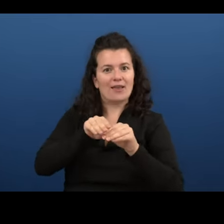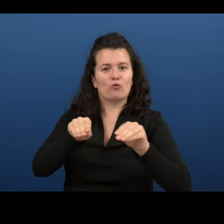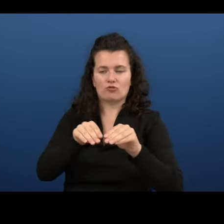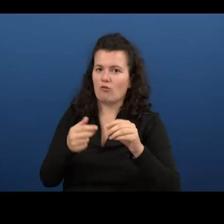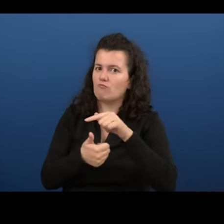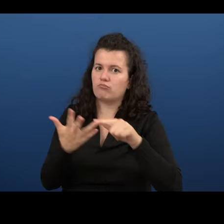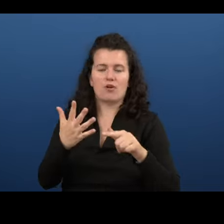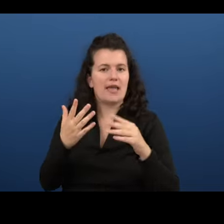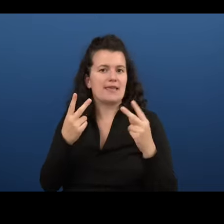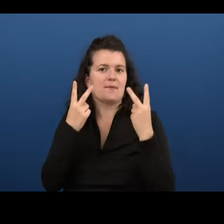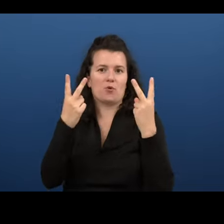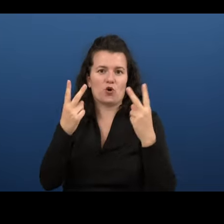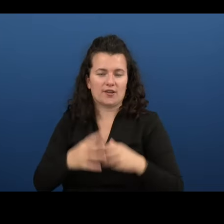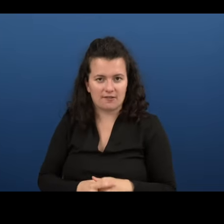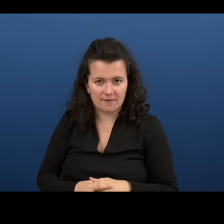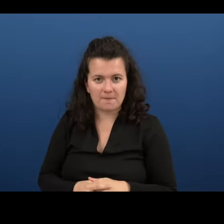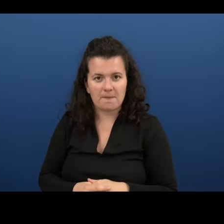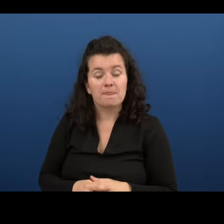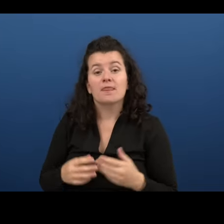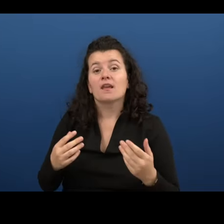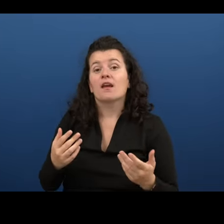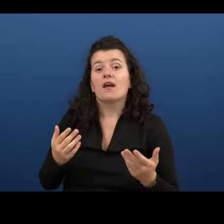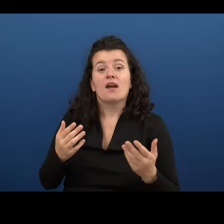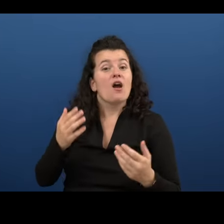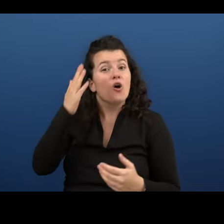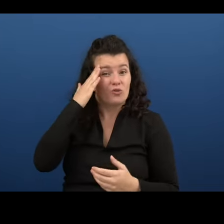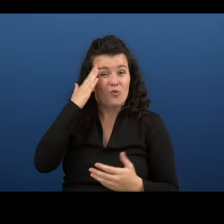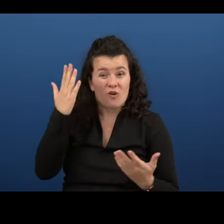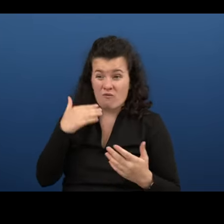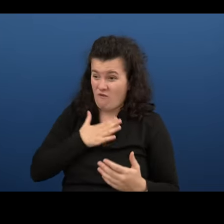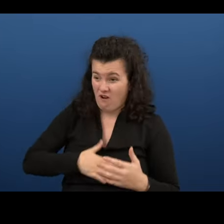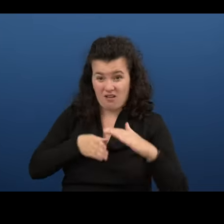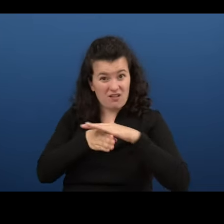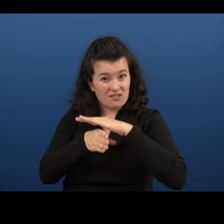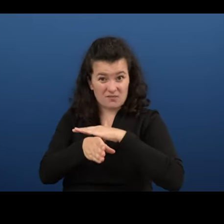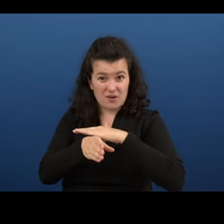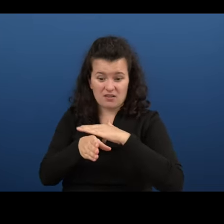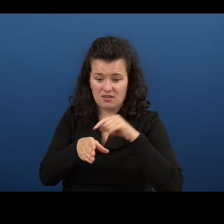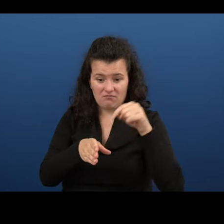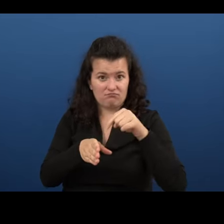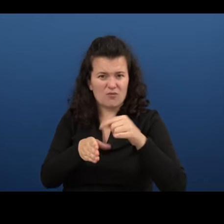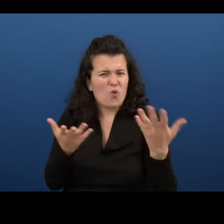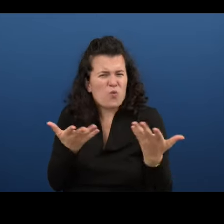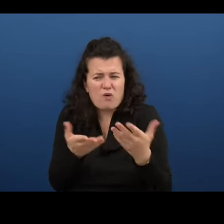need to have more accessibility specialist, both in Africa, as well as globally.